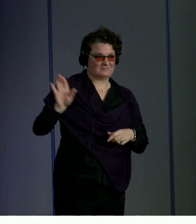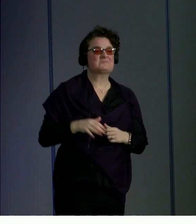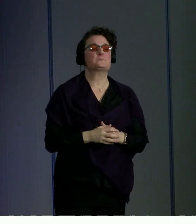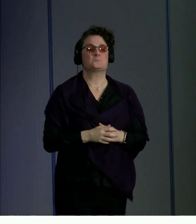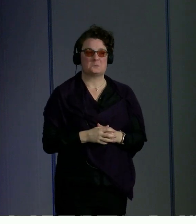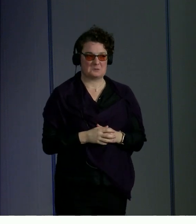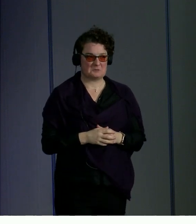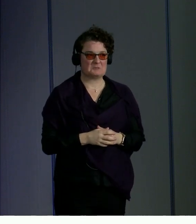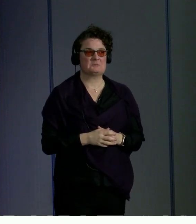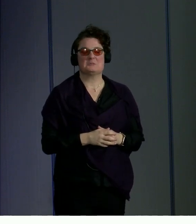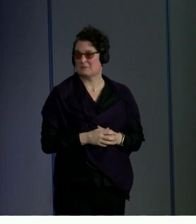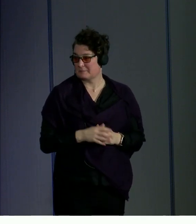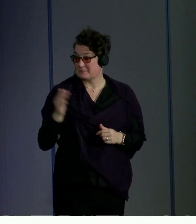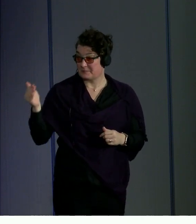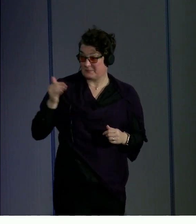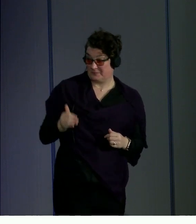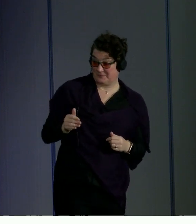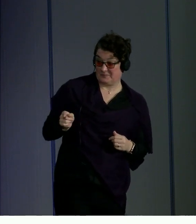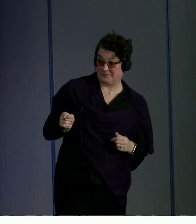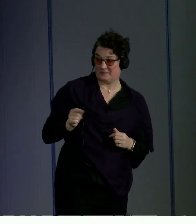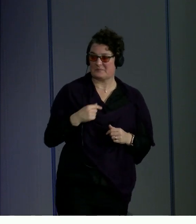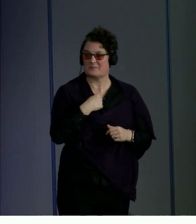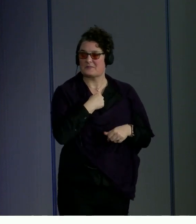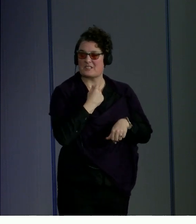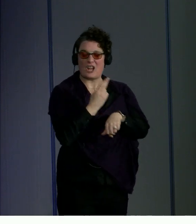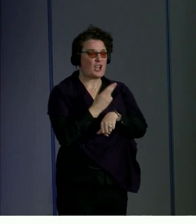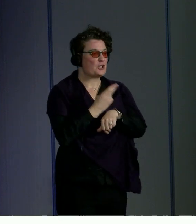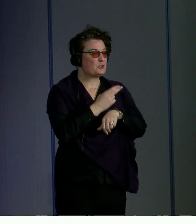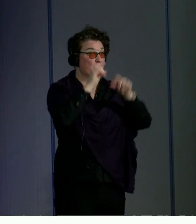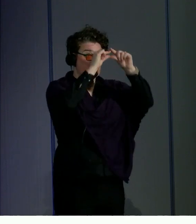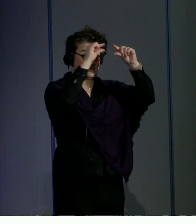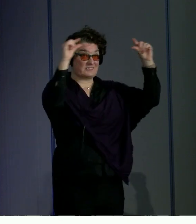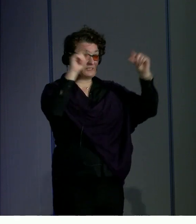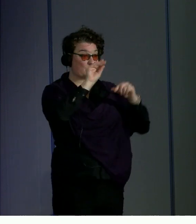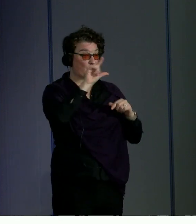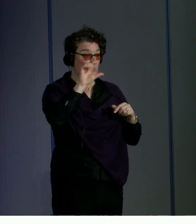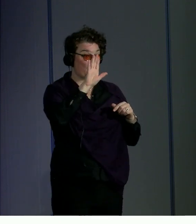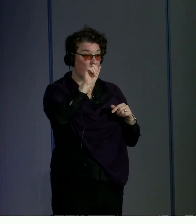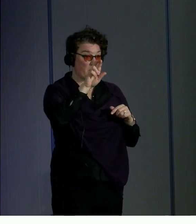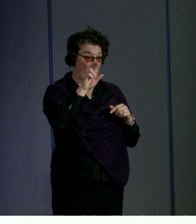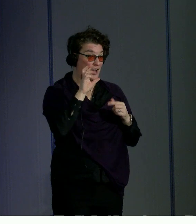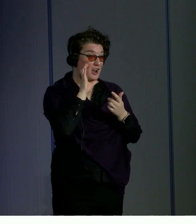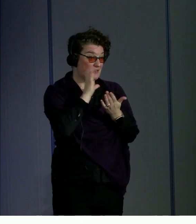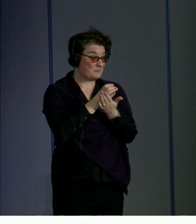I rely on the printer icon on the toolbar because I'm a much more visual person